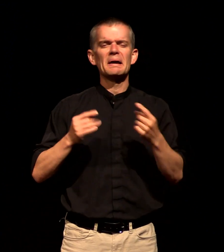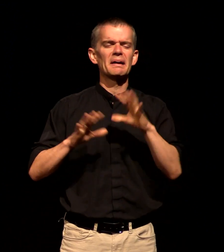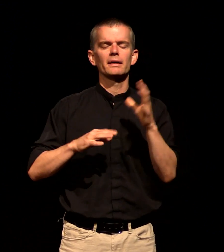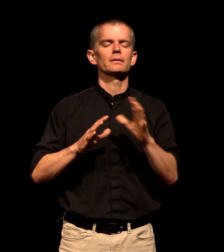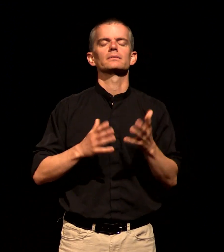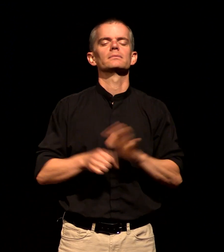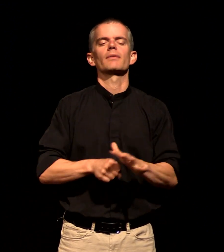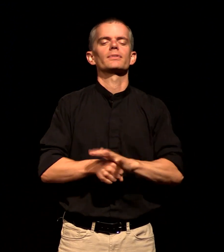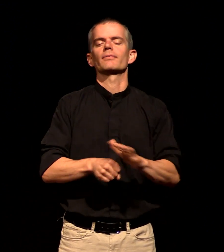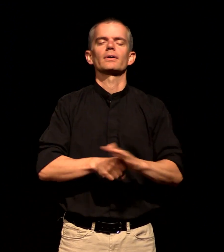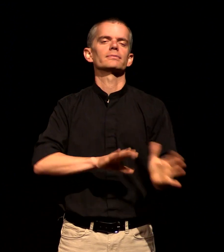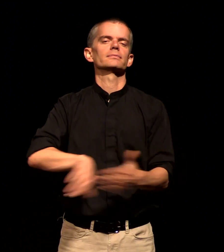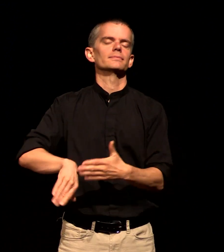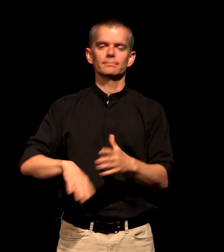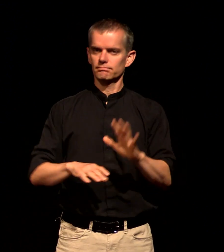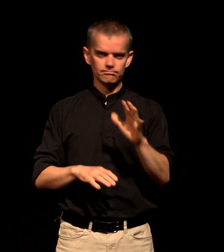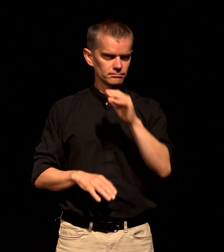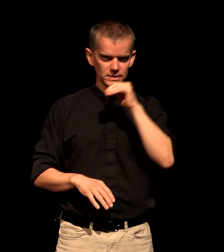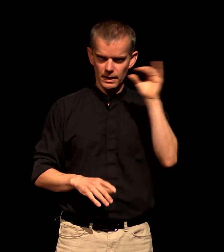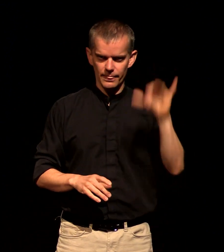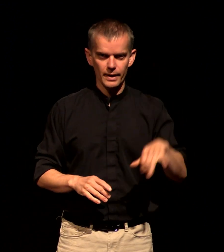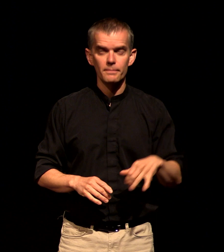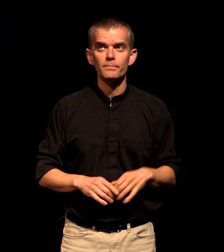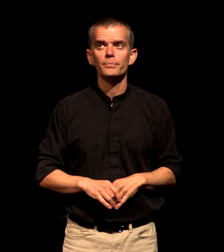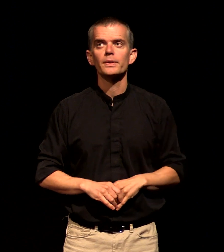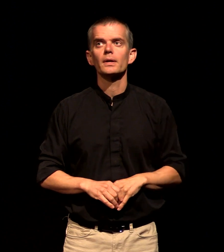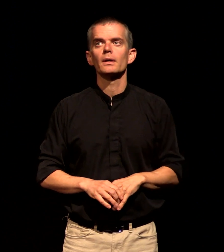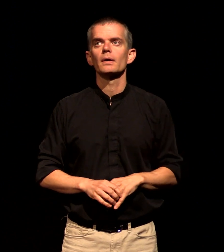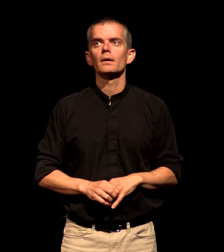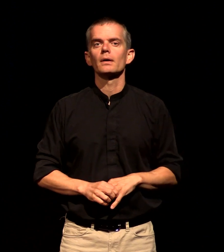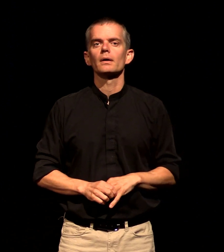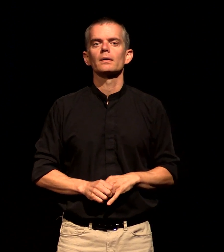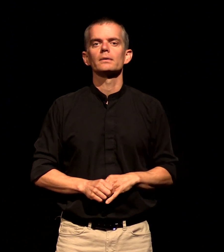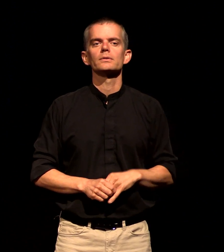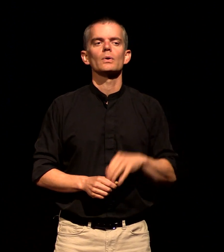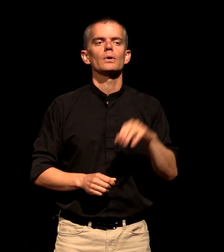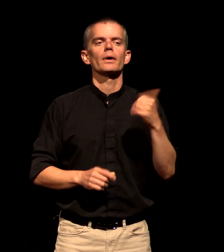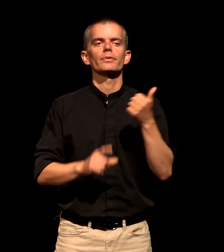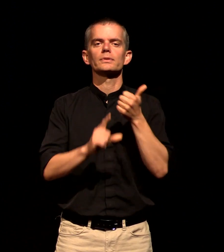Have you ever glossed over your pain with a phrase like, but God